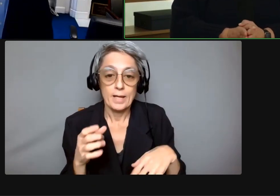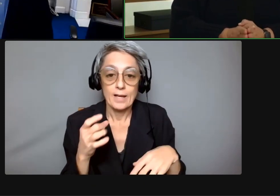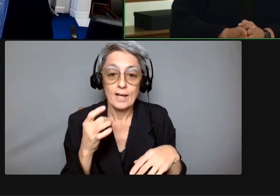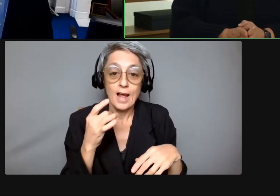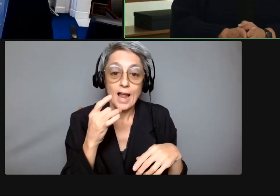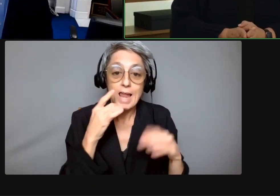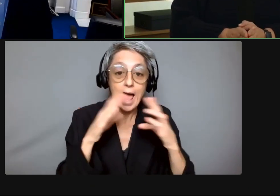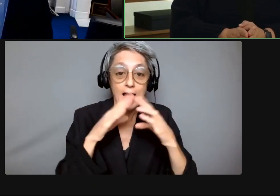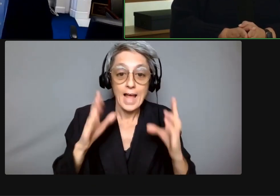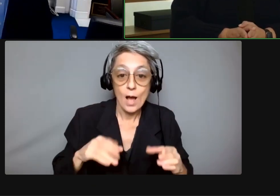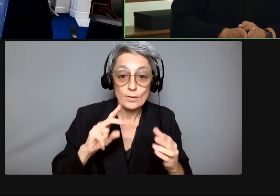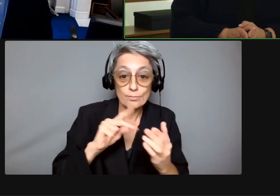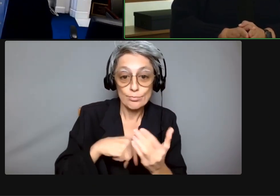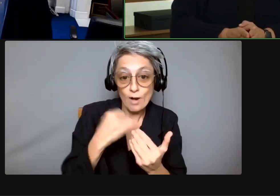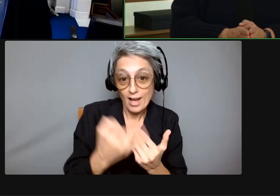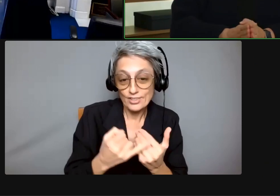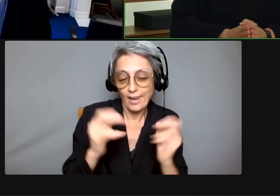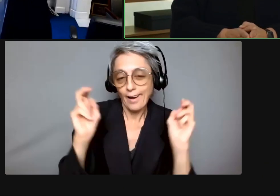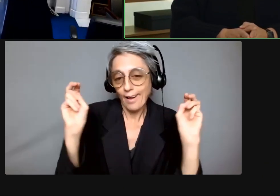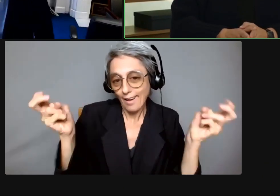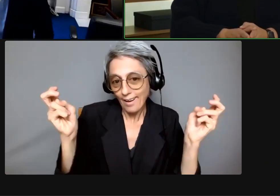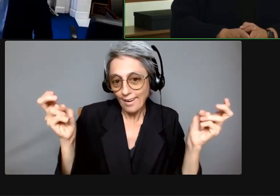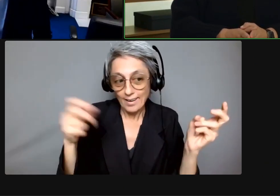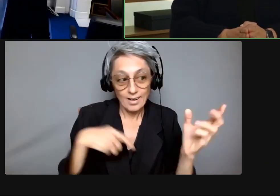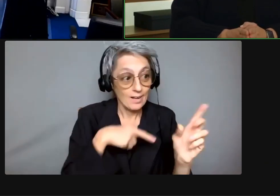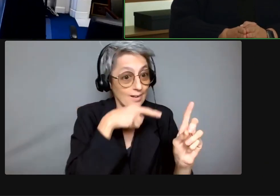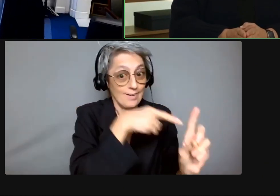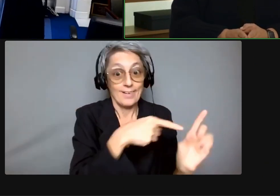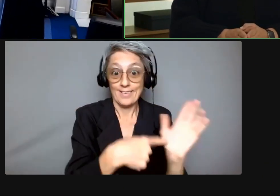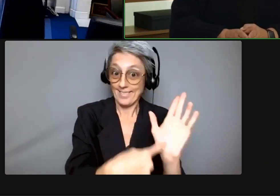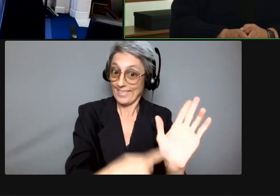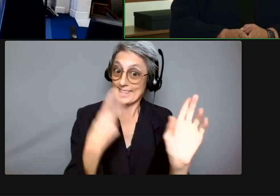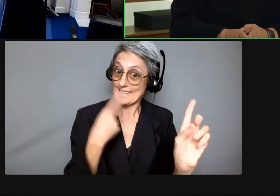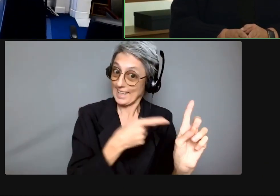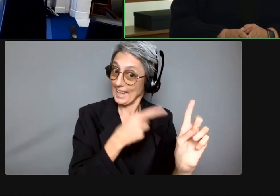that helps people realize that this ambition is the future